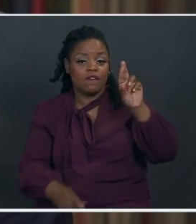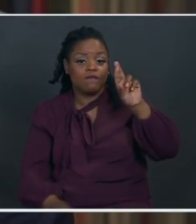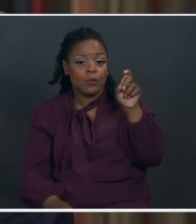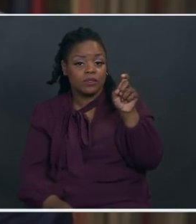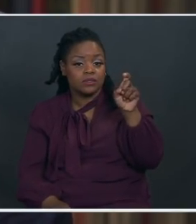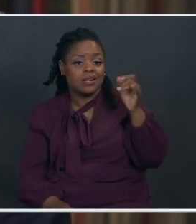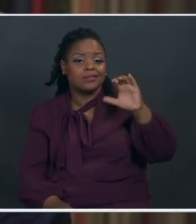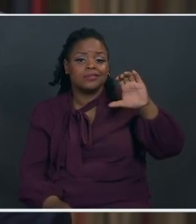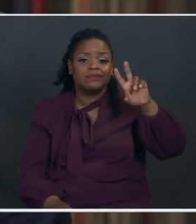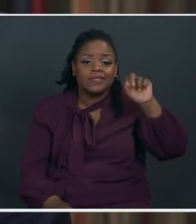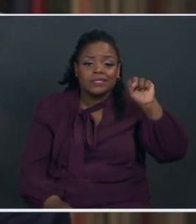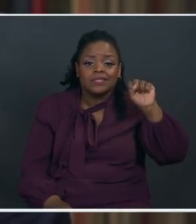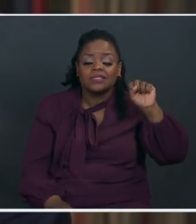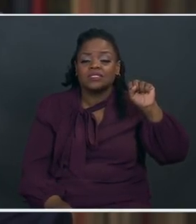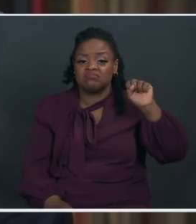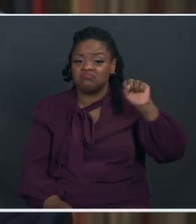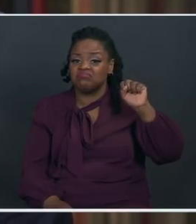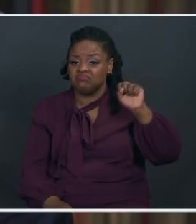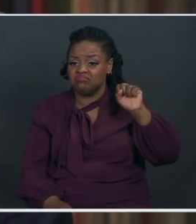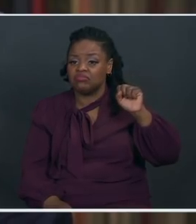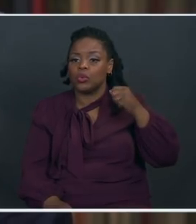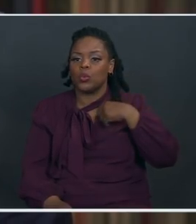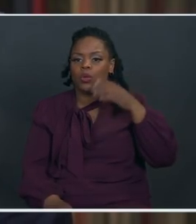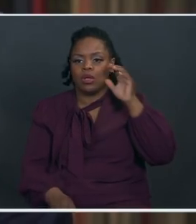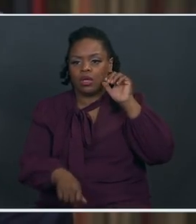We'll be standing up mobile clinics to reach hard to reach areas,